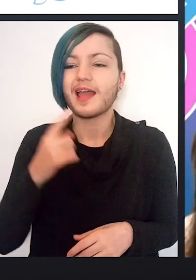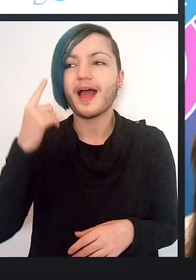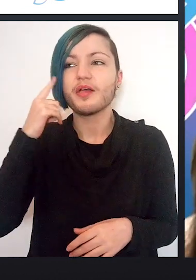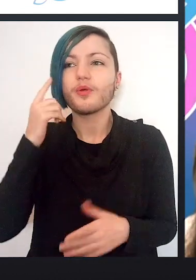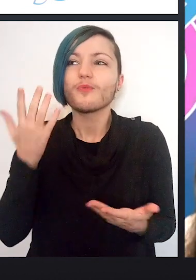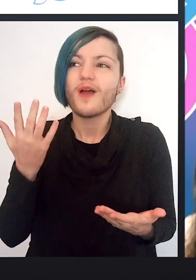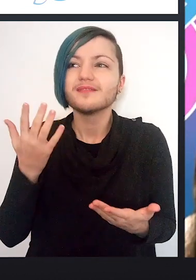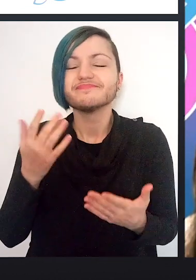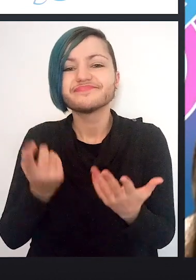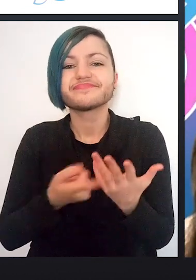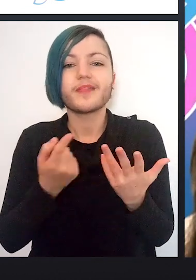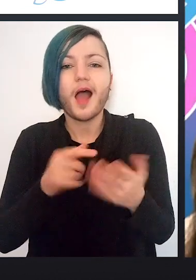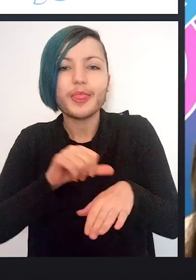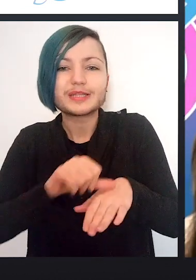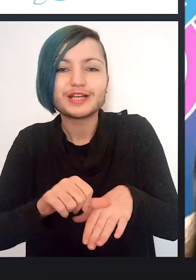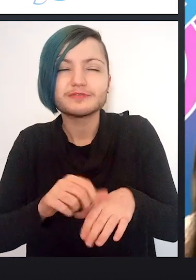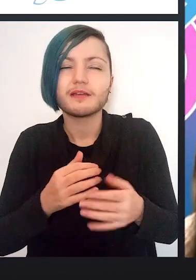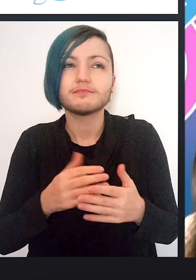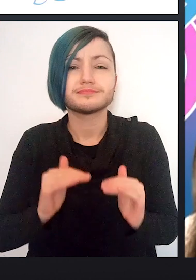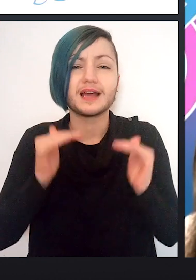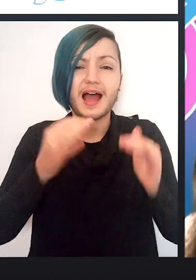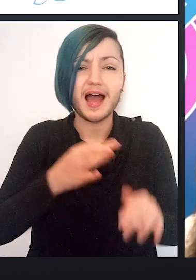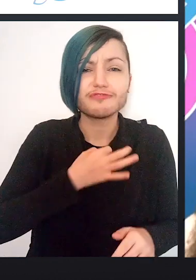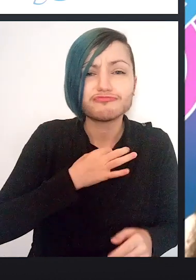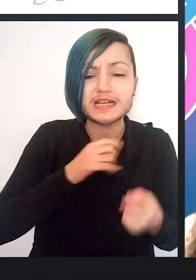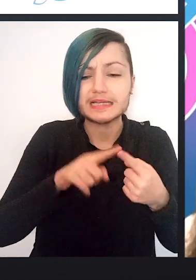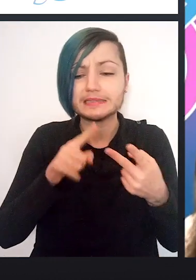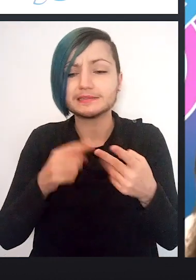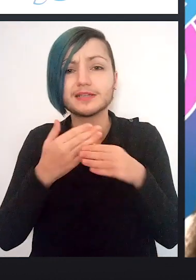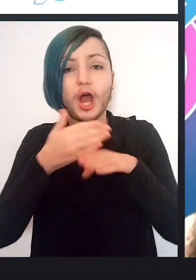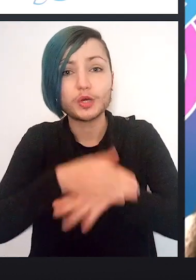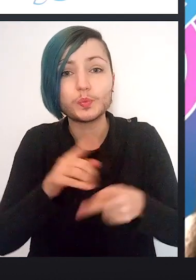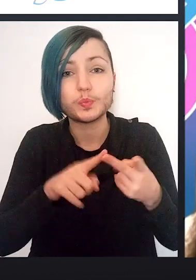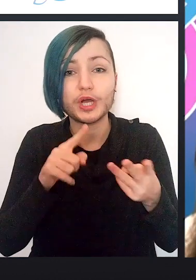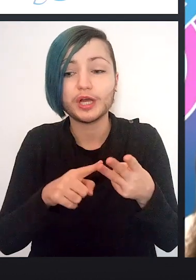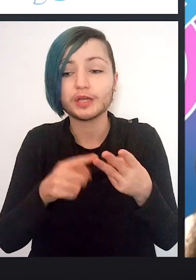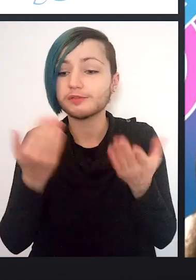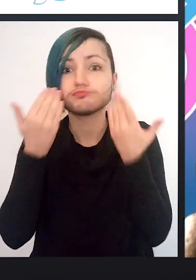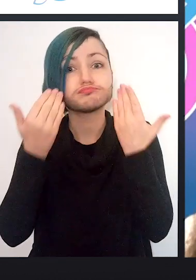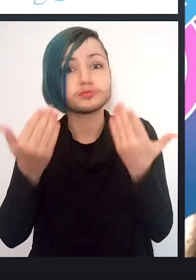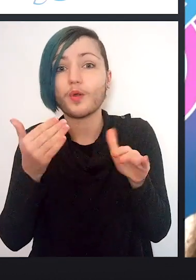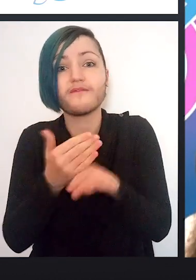risks in doing that, there'd be lots of work, how do you know it would even work properly?"